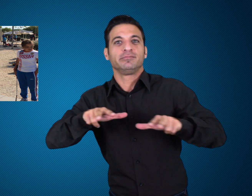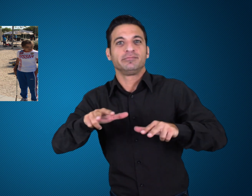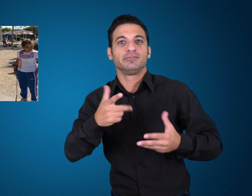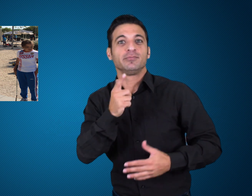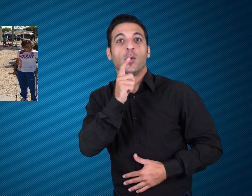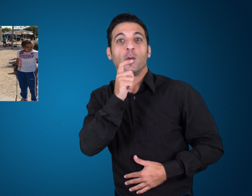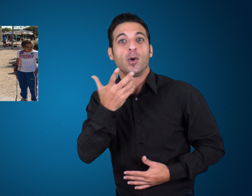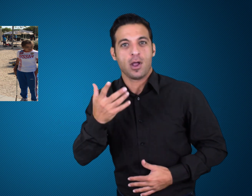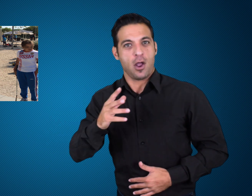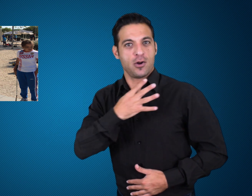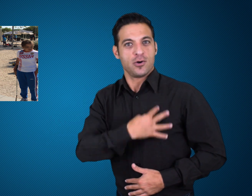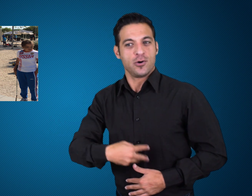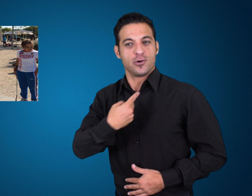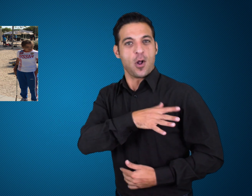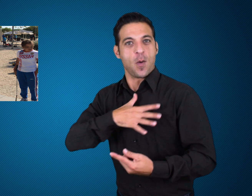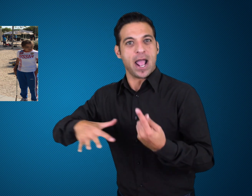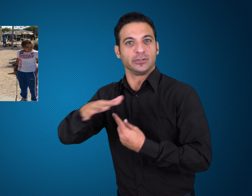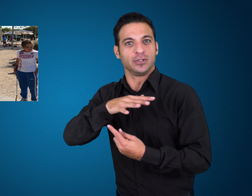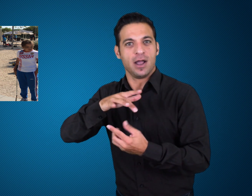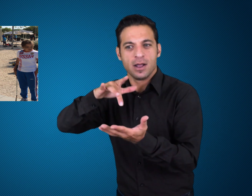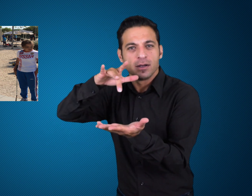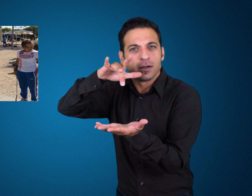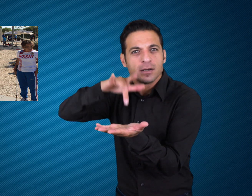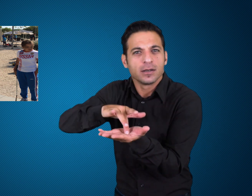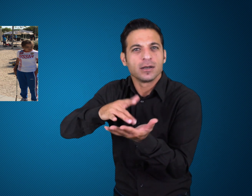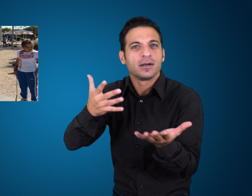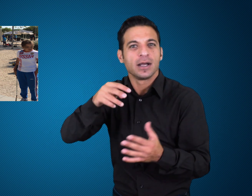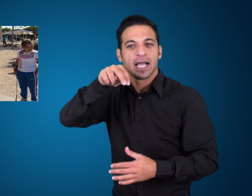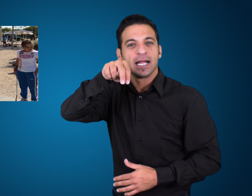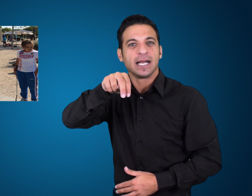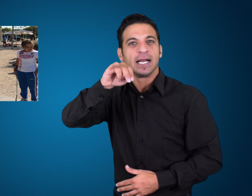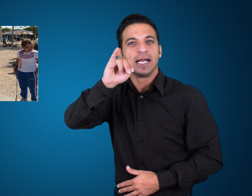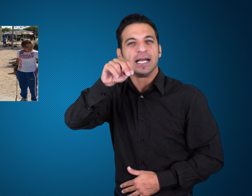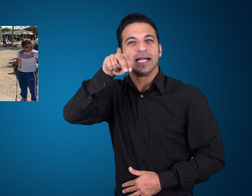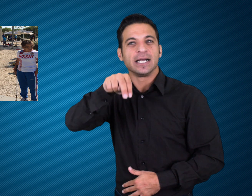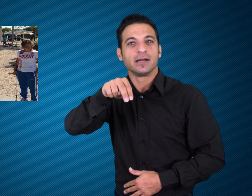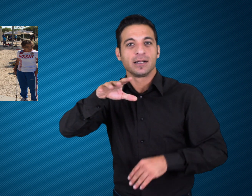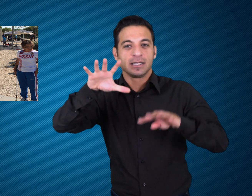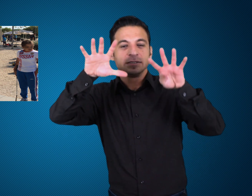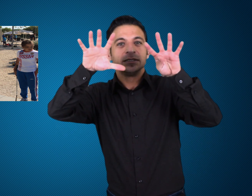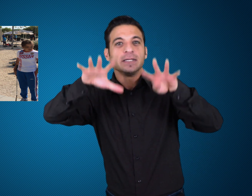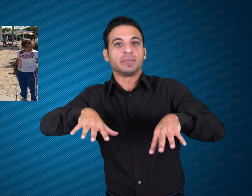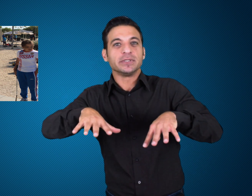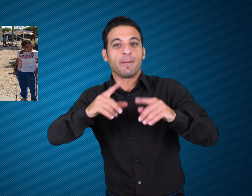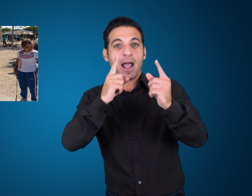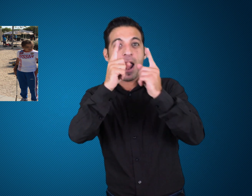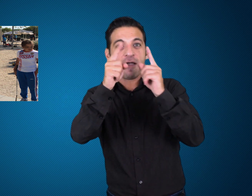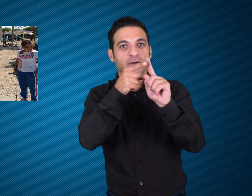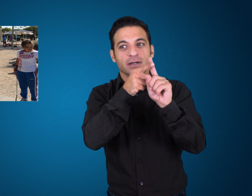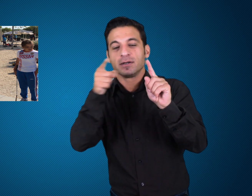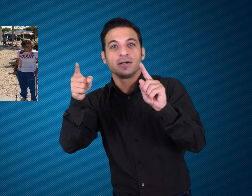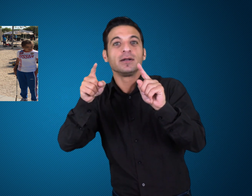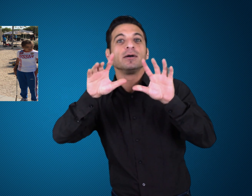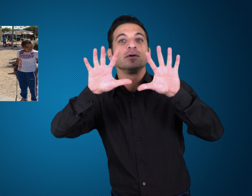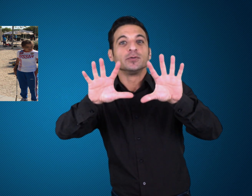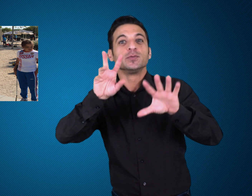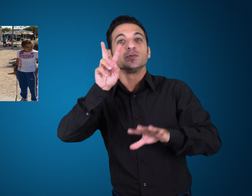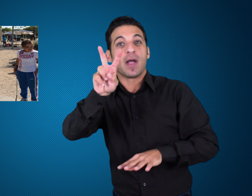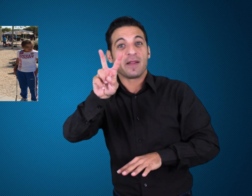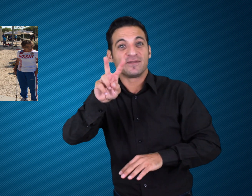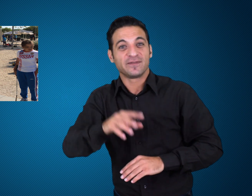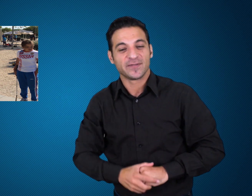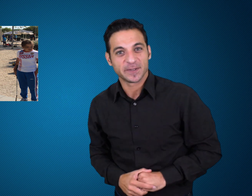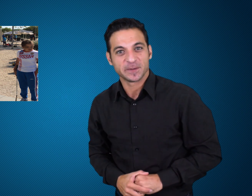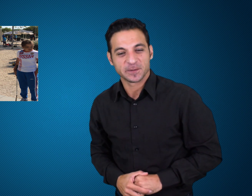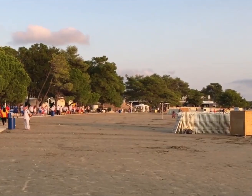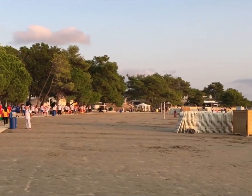Croatia September 11 to 12th.